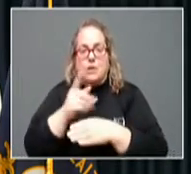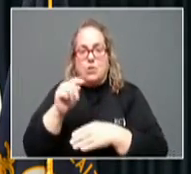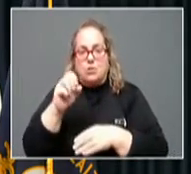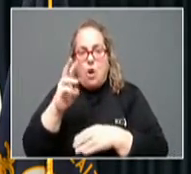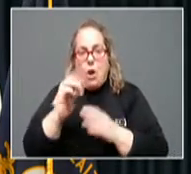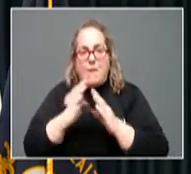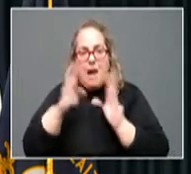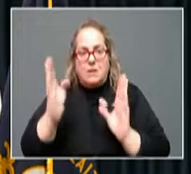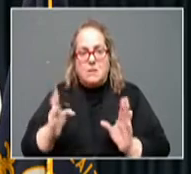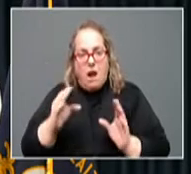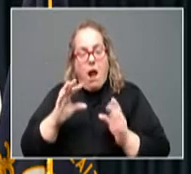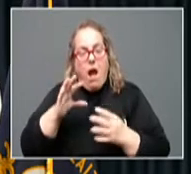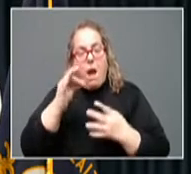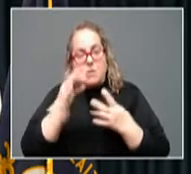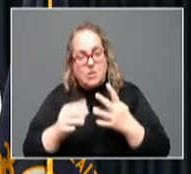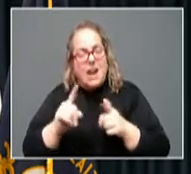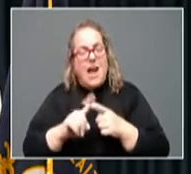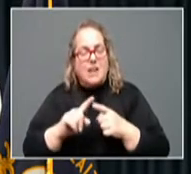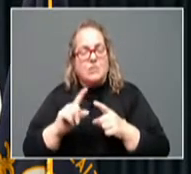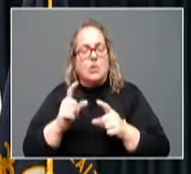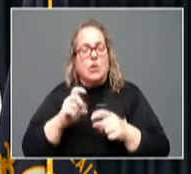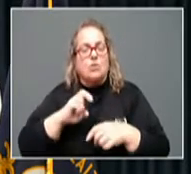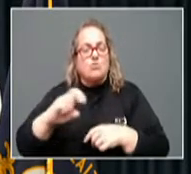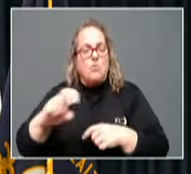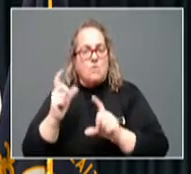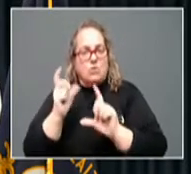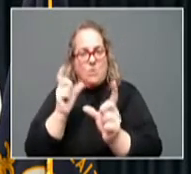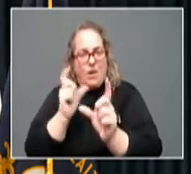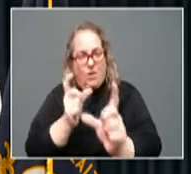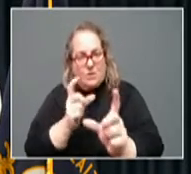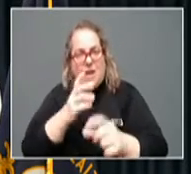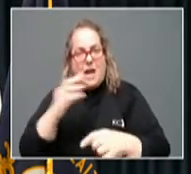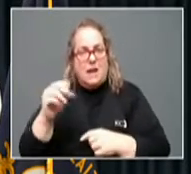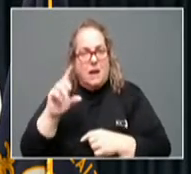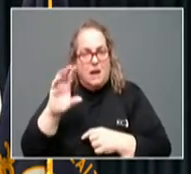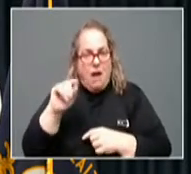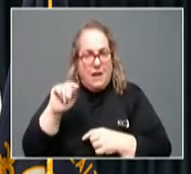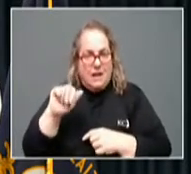trailers and cottages, both of which are more private and offer kitchens. As